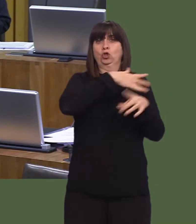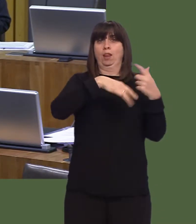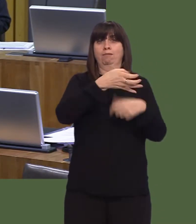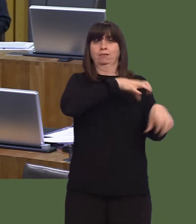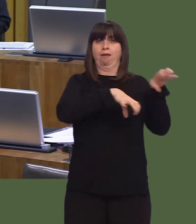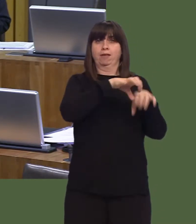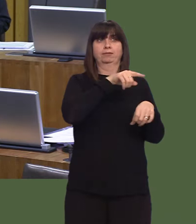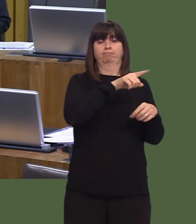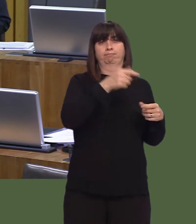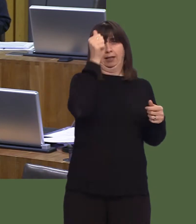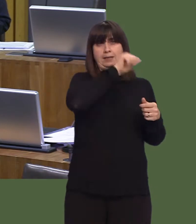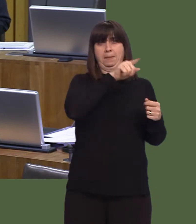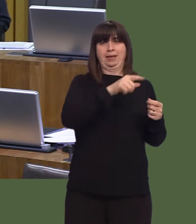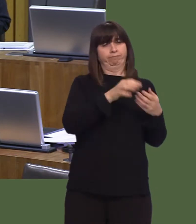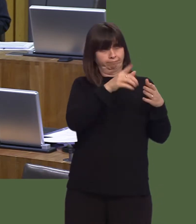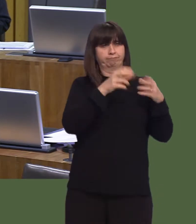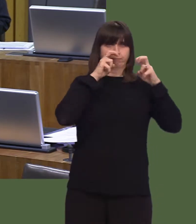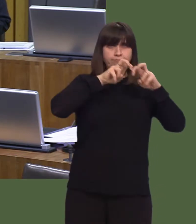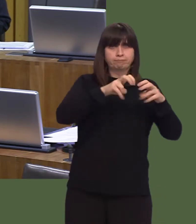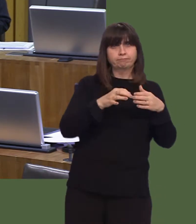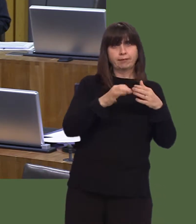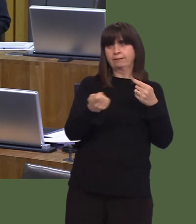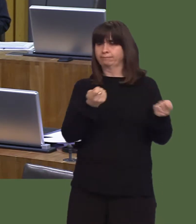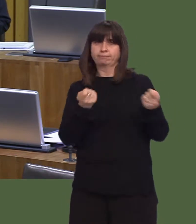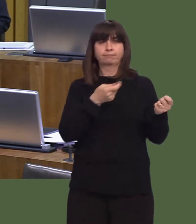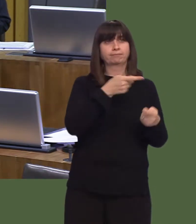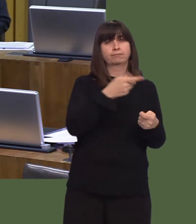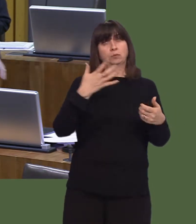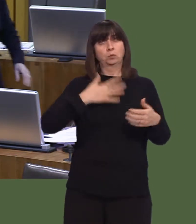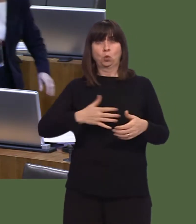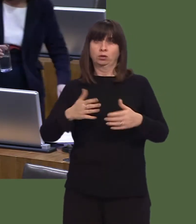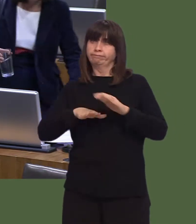We want to develop, of course, the availability of good-quality jobs for everyone and to make